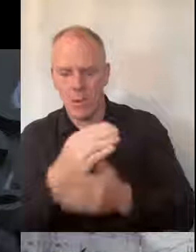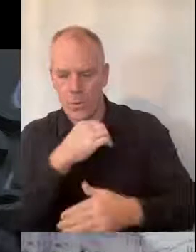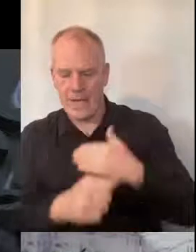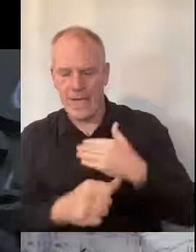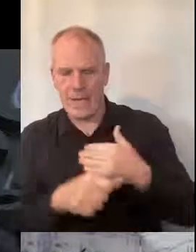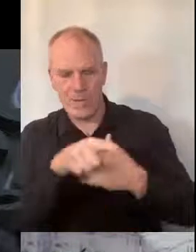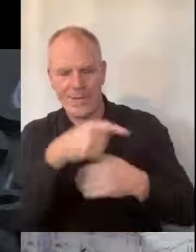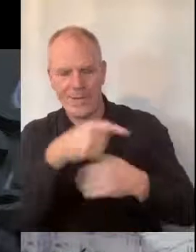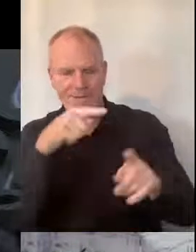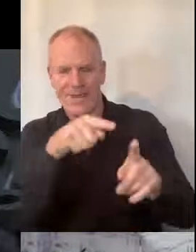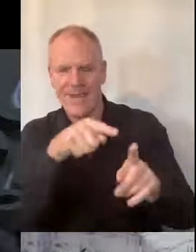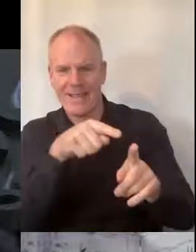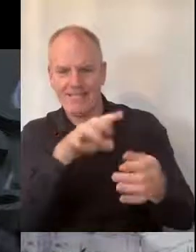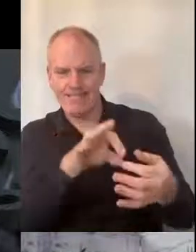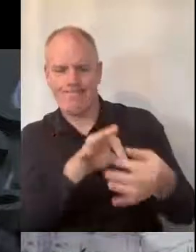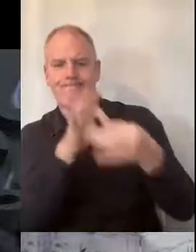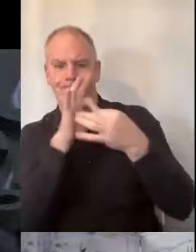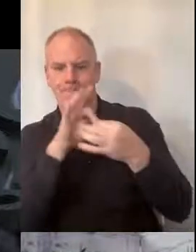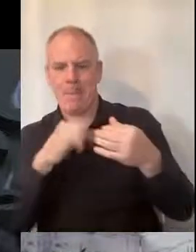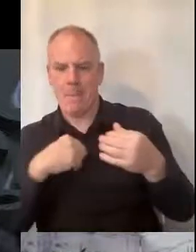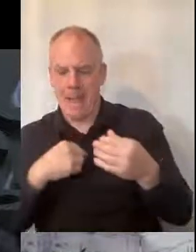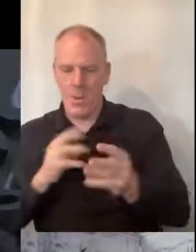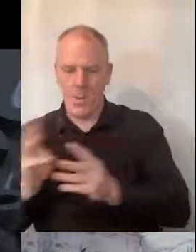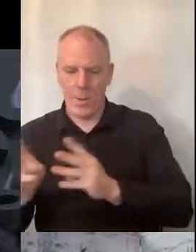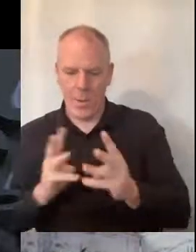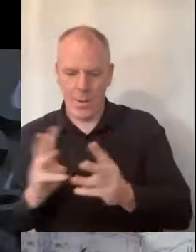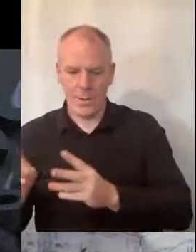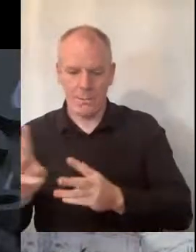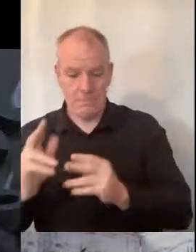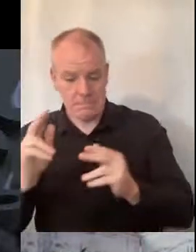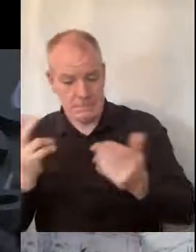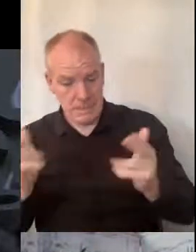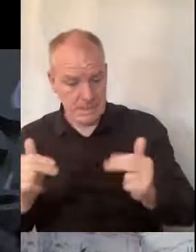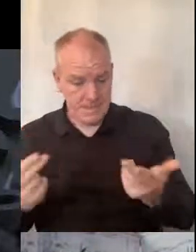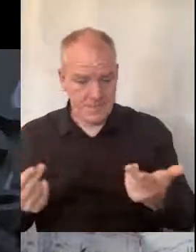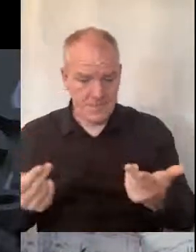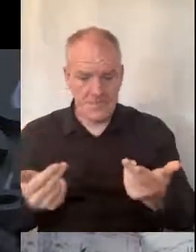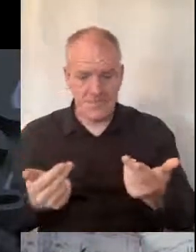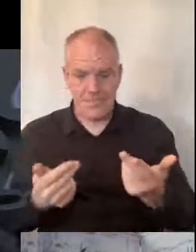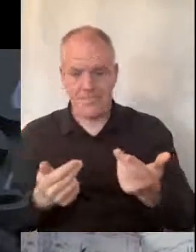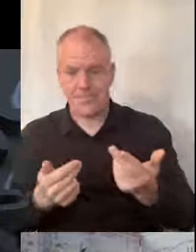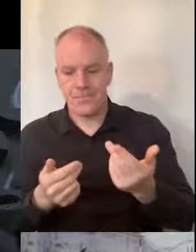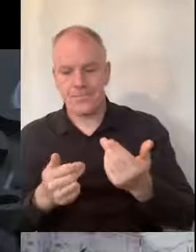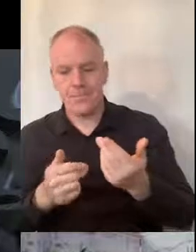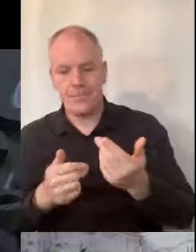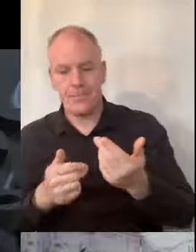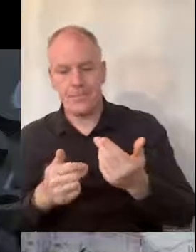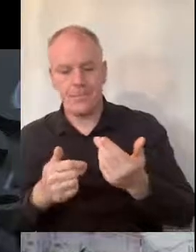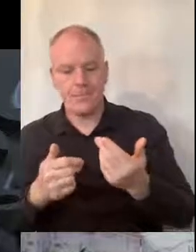think you can resonate with. That you could do some things in small steps.